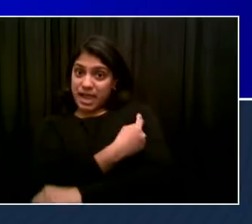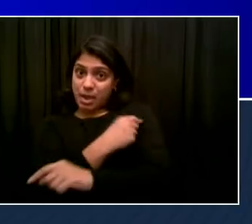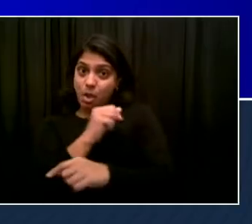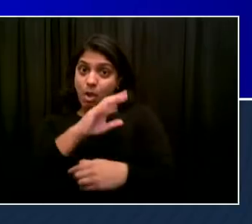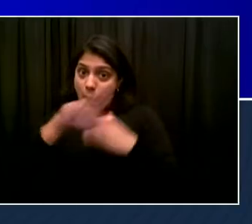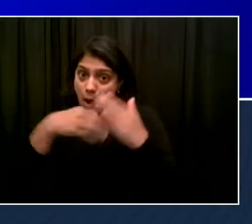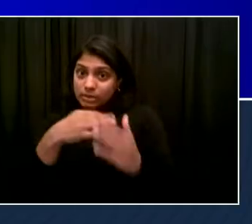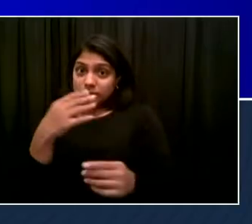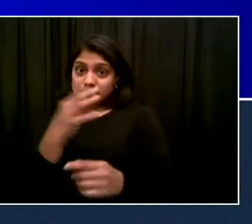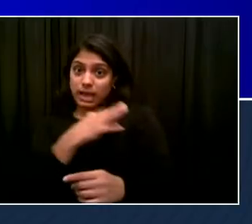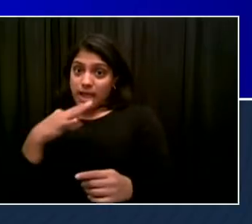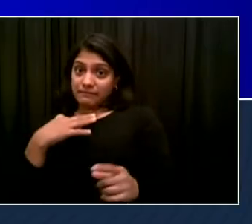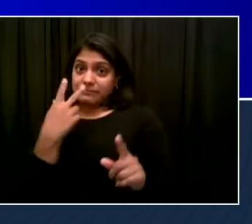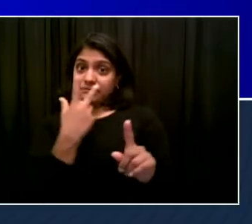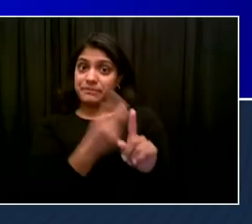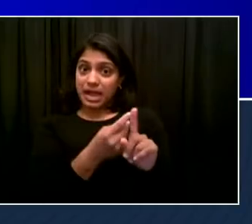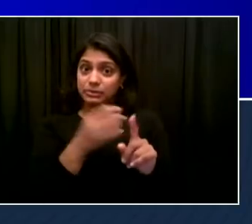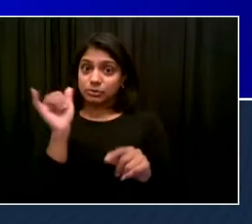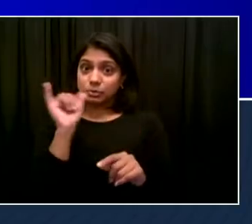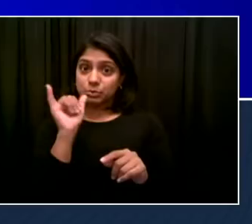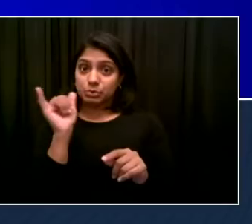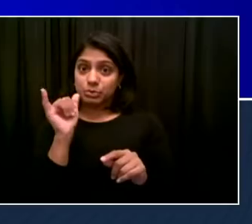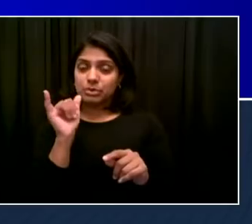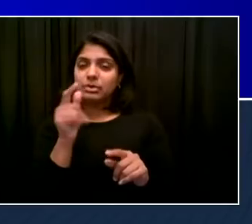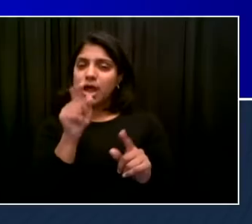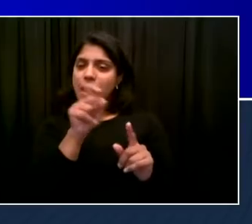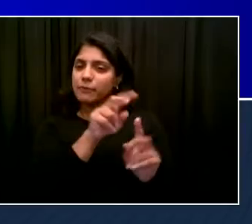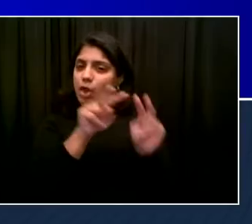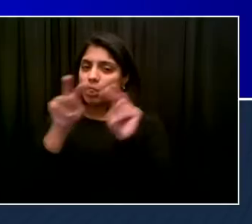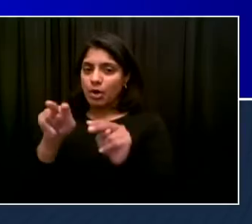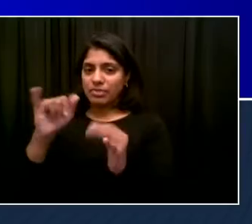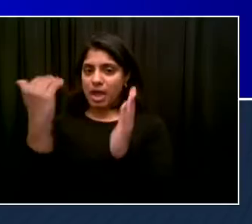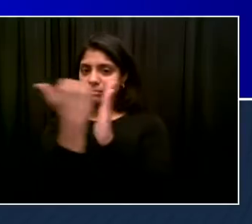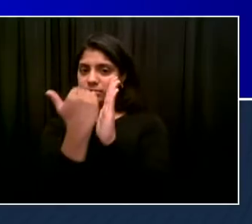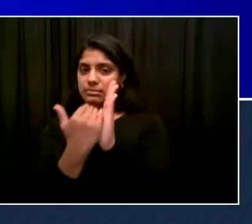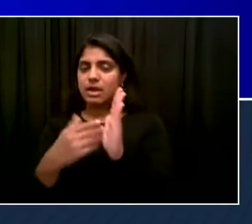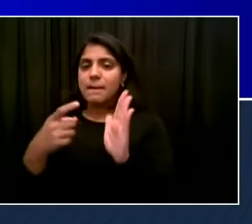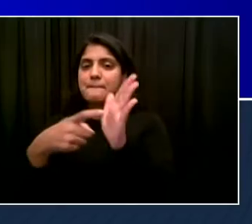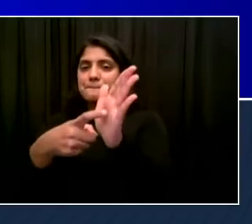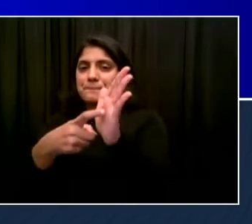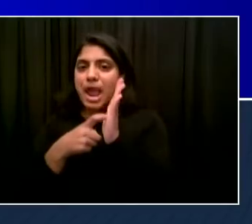TO APPROACH THIS NEW STRATEGY, AND, IT IS SO CLEARLY BASED ON